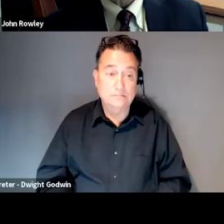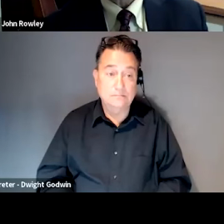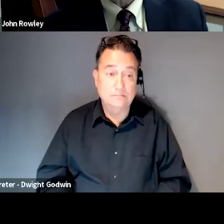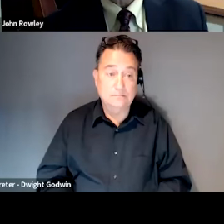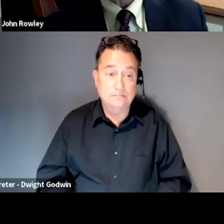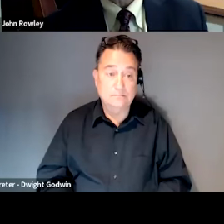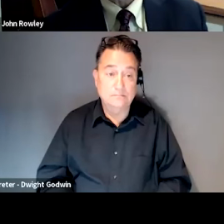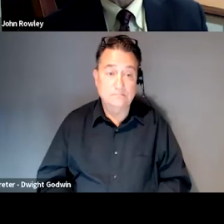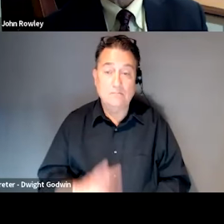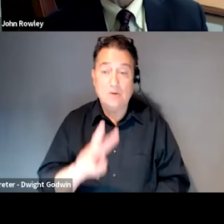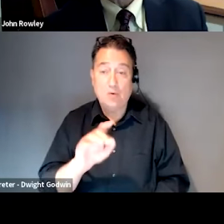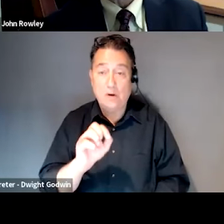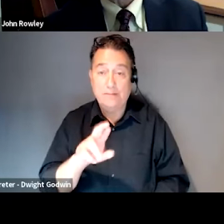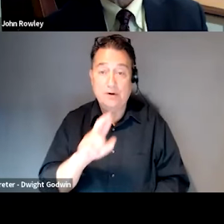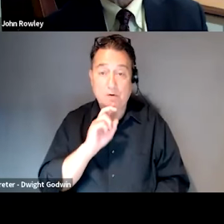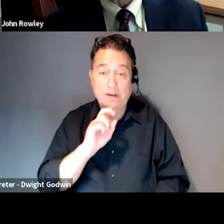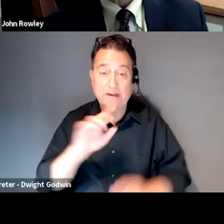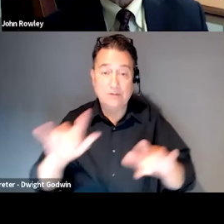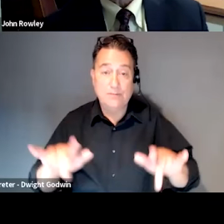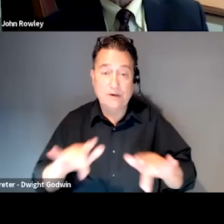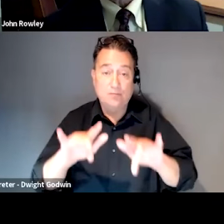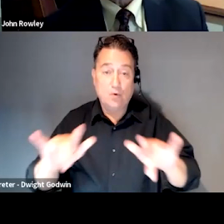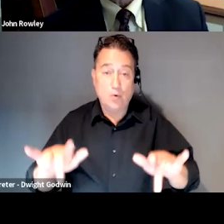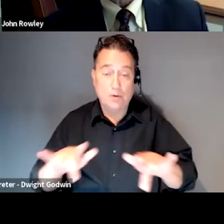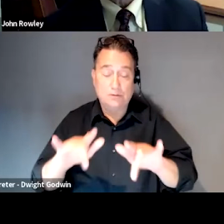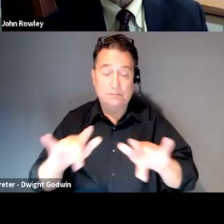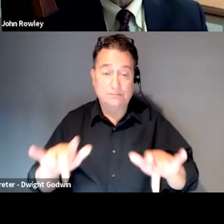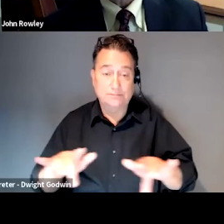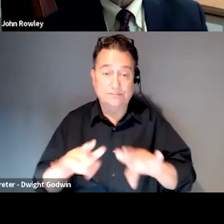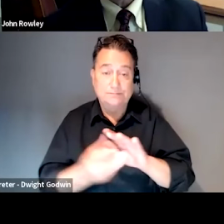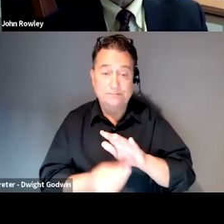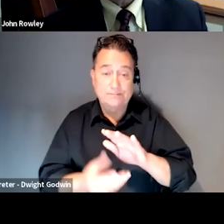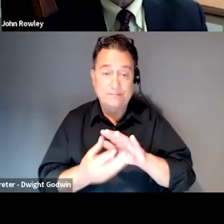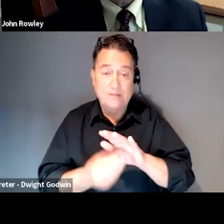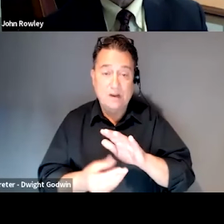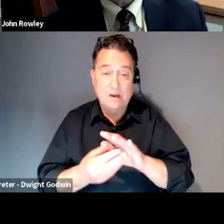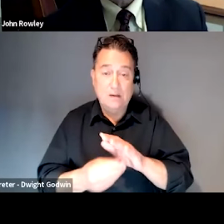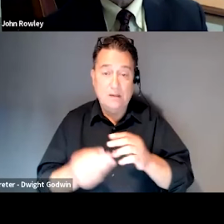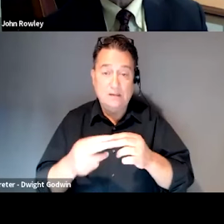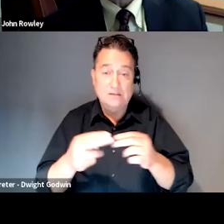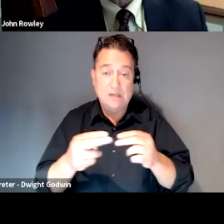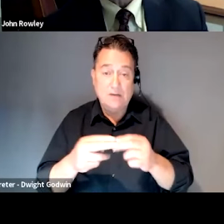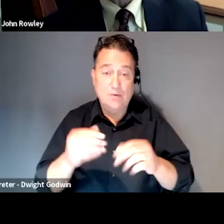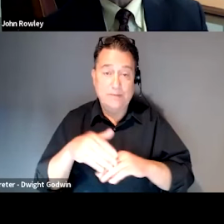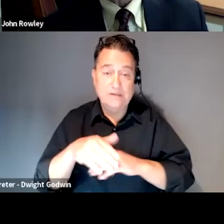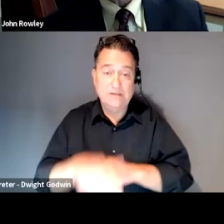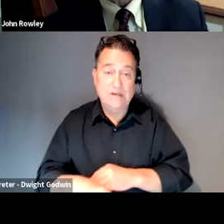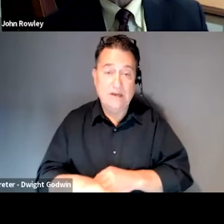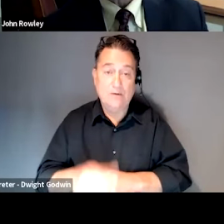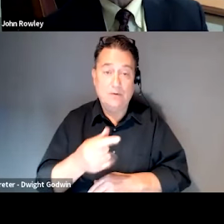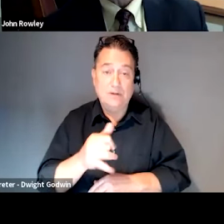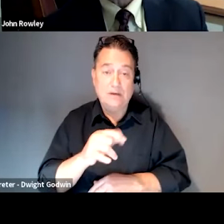The webinar is being recorded and the slides will be disseminated via the GAINS listserv following this event.